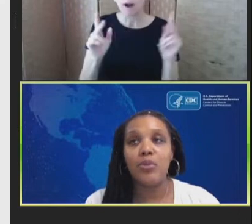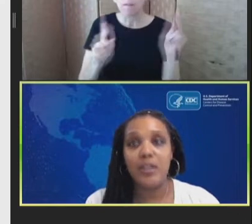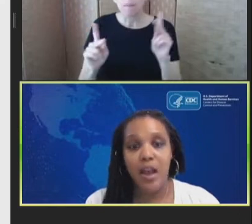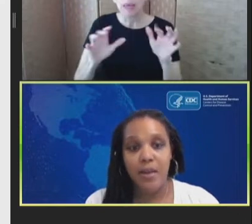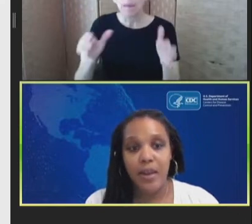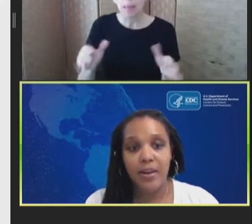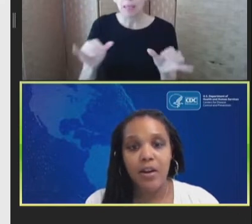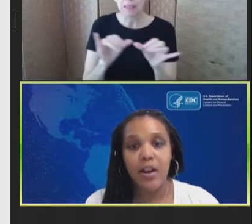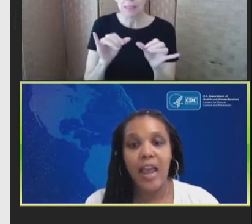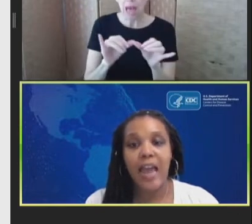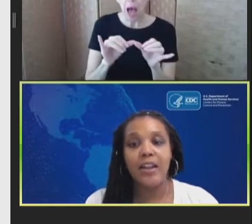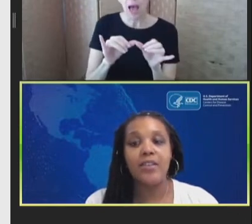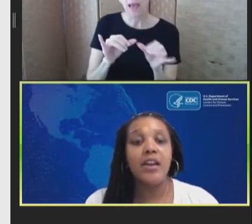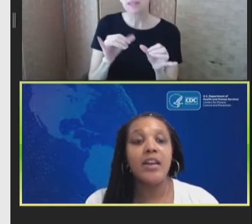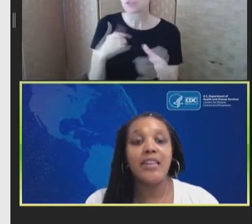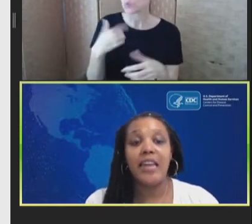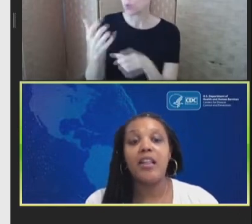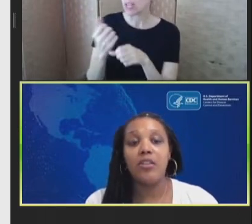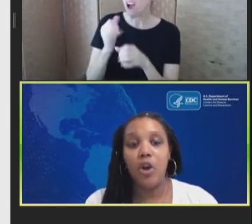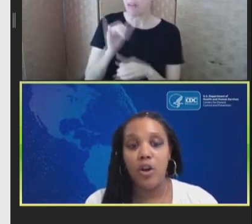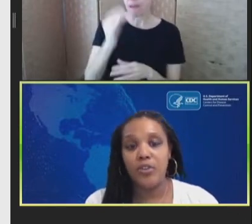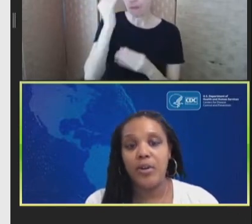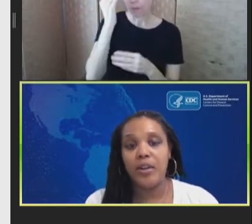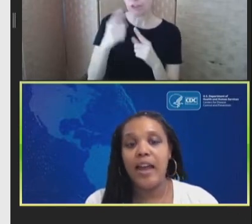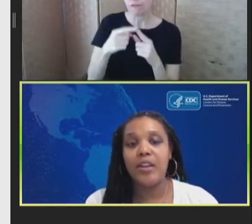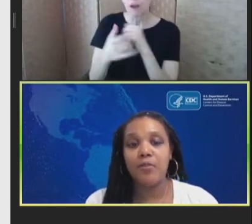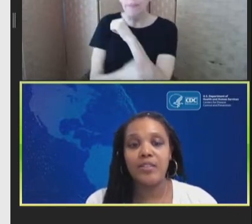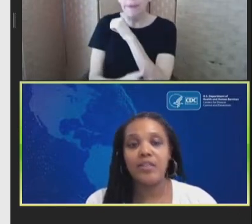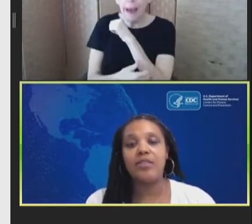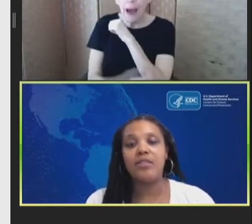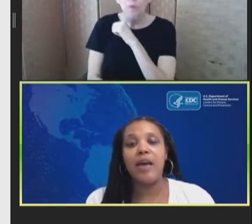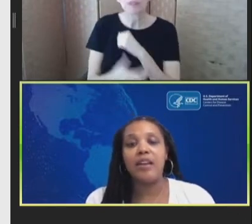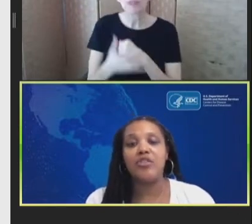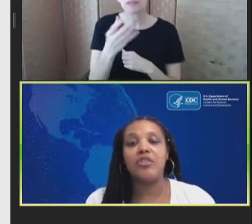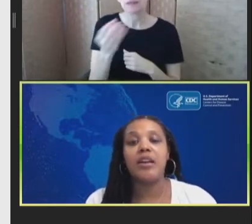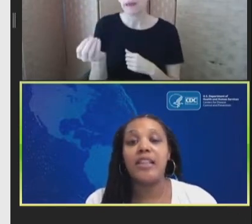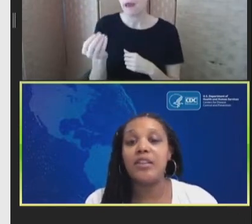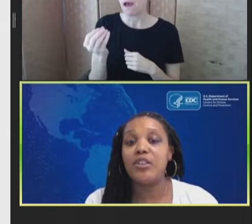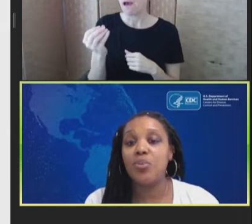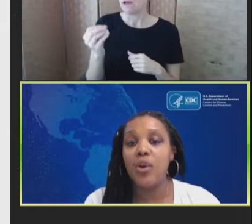stable denominator. And taking a look also at county of residence is matching at least